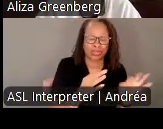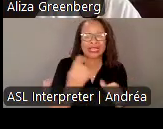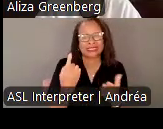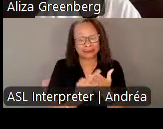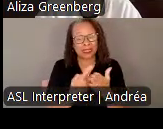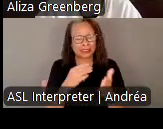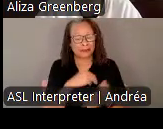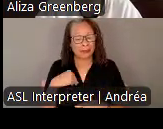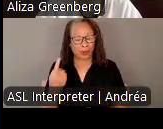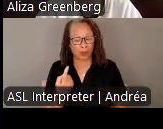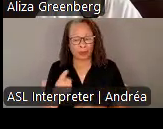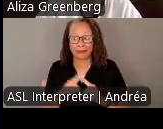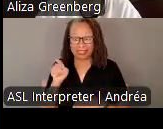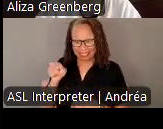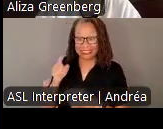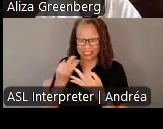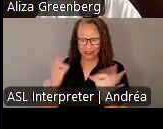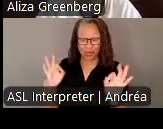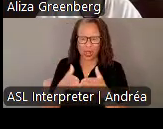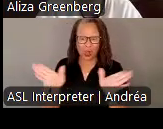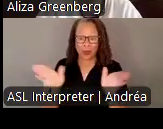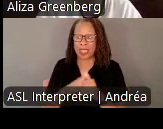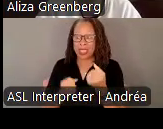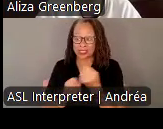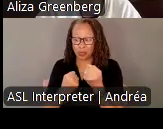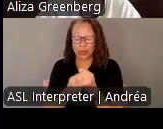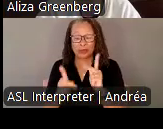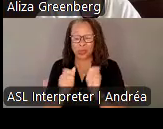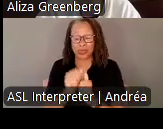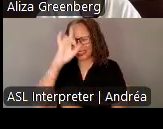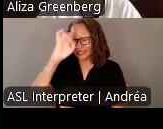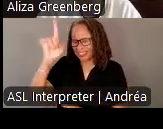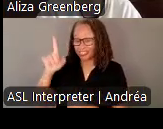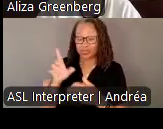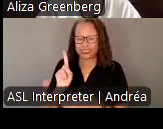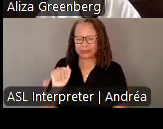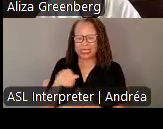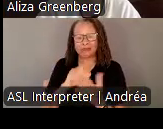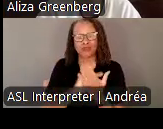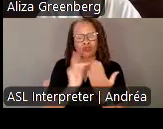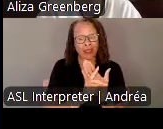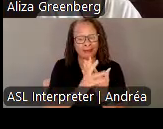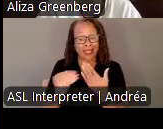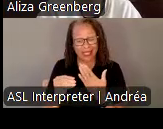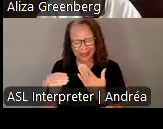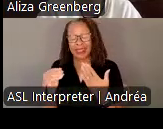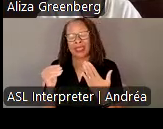This one is. It is Supporting People with Intellectual Disabilities in Programming & Employment, so we can continue this conversation.